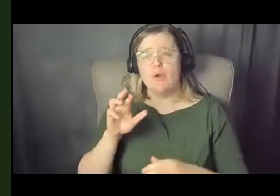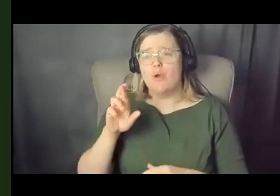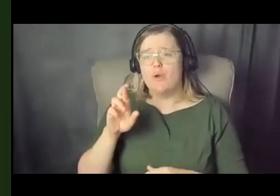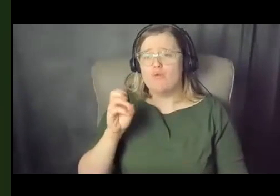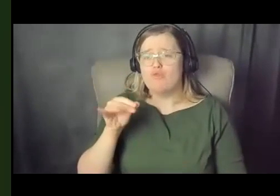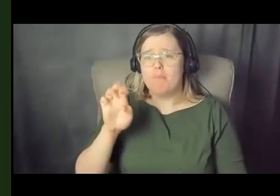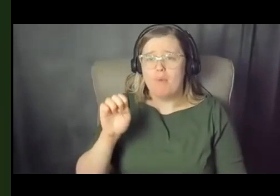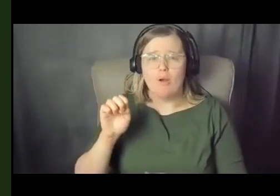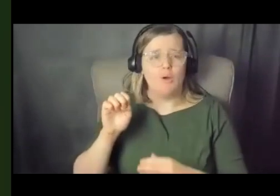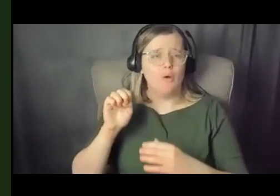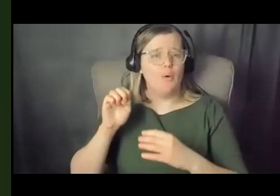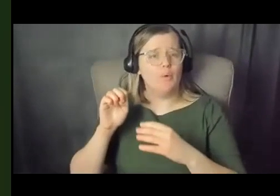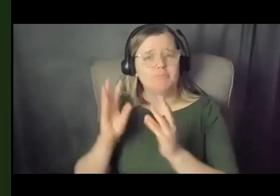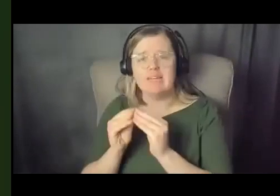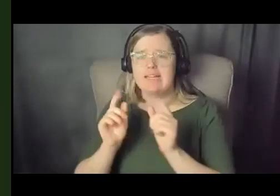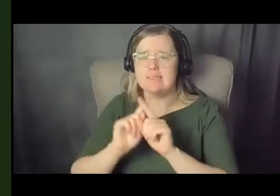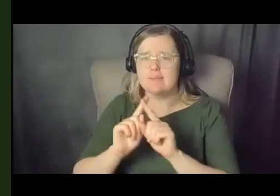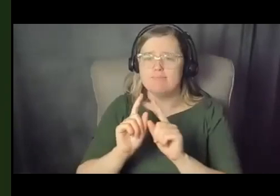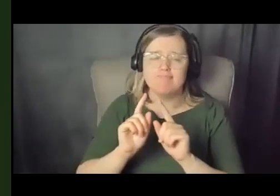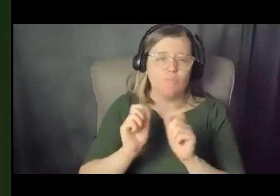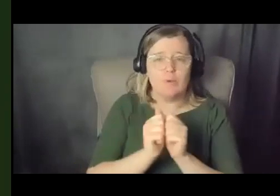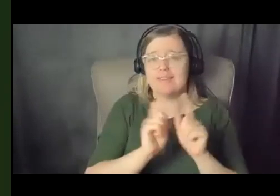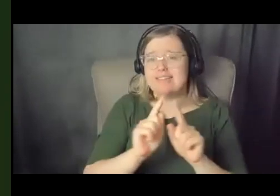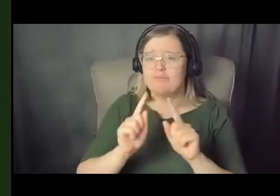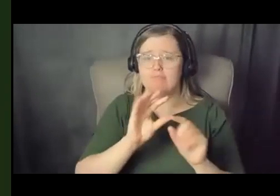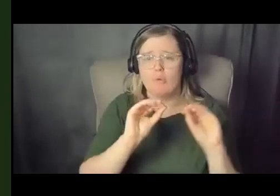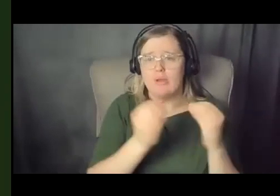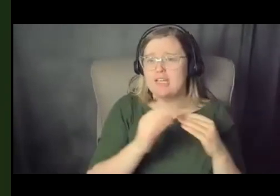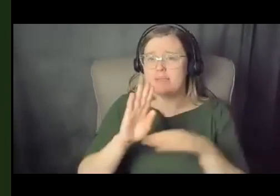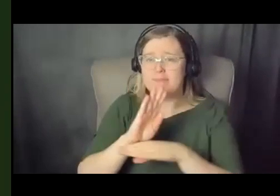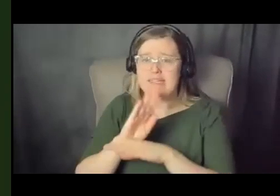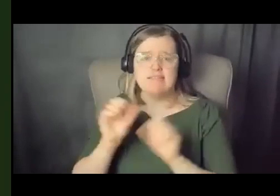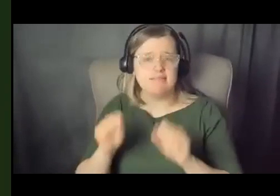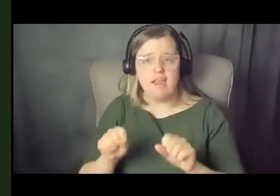and organizations. We can definitely even do remote video chats with you.